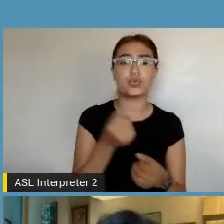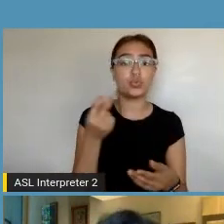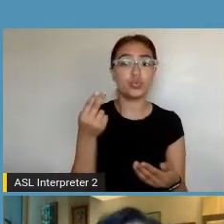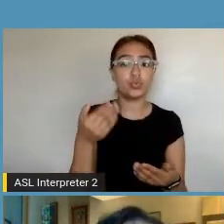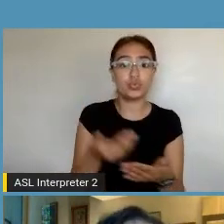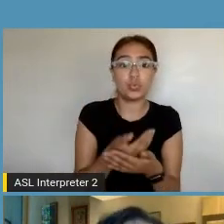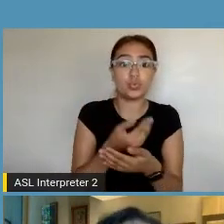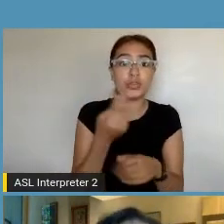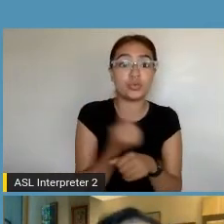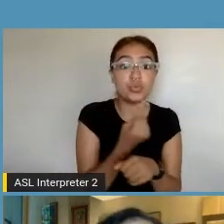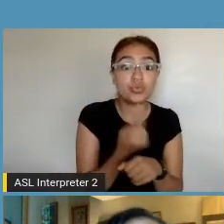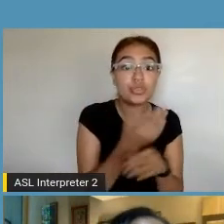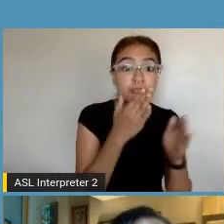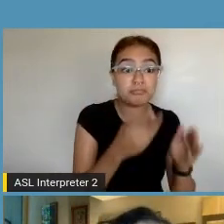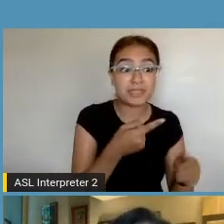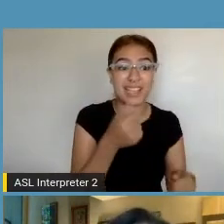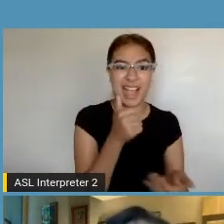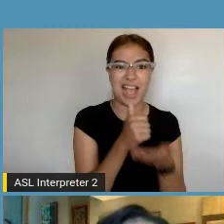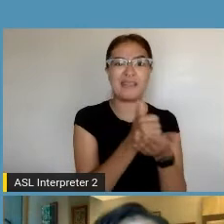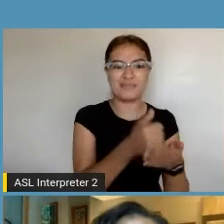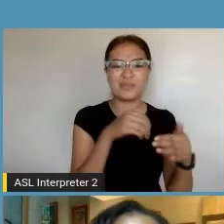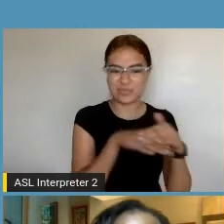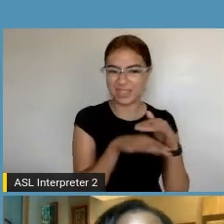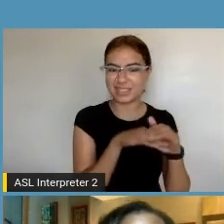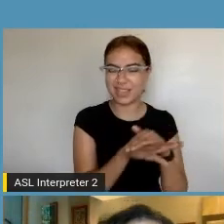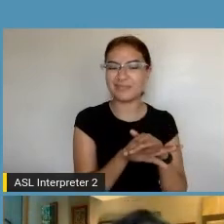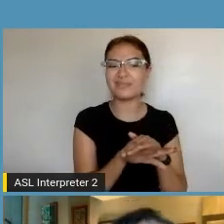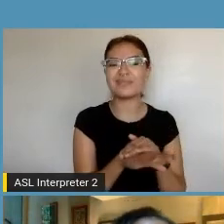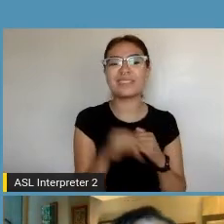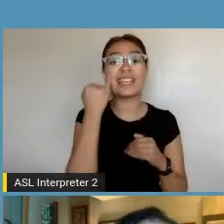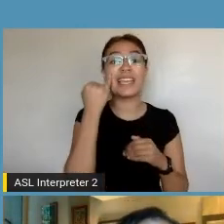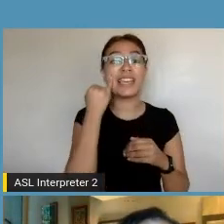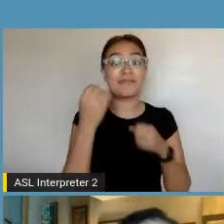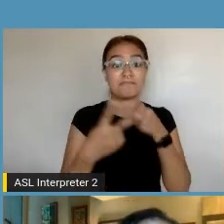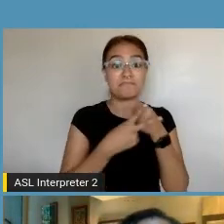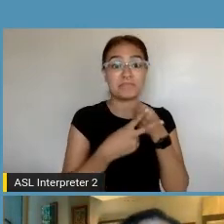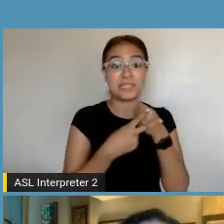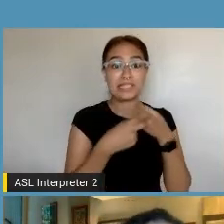with accessibility. If preservation is an issue, you have adjusted because you have